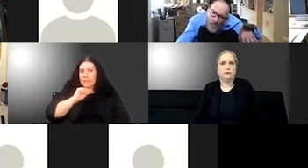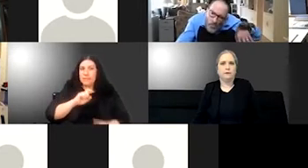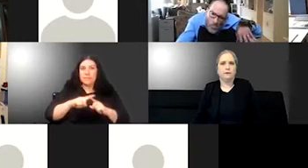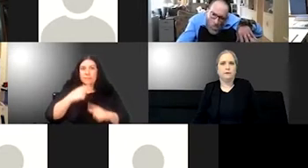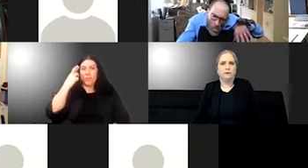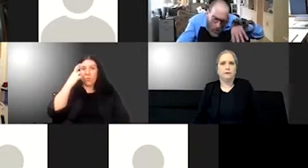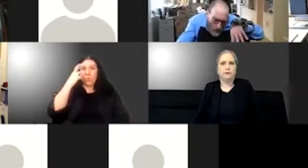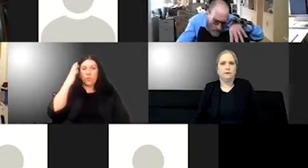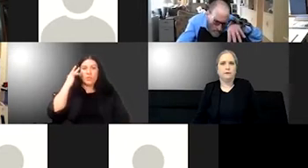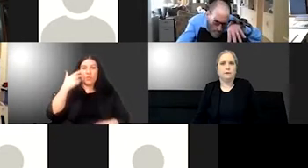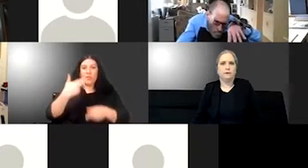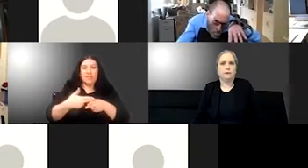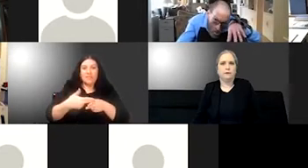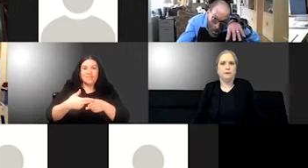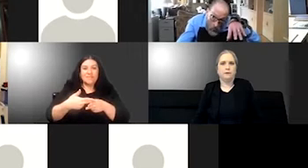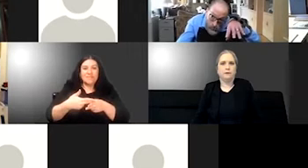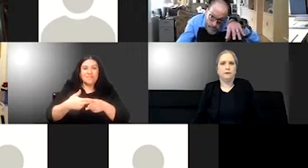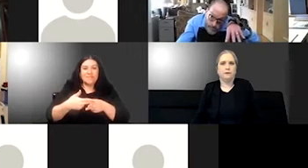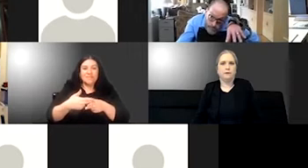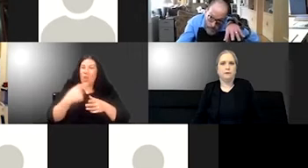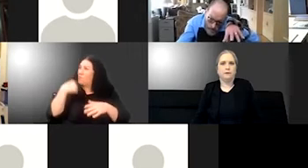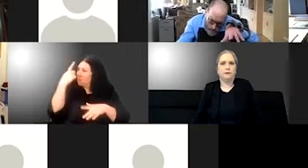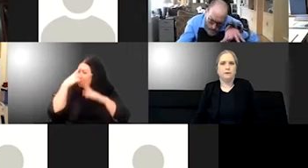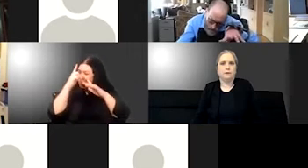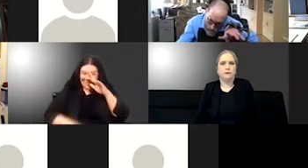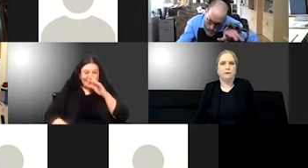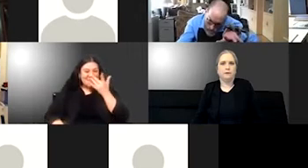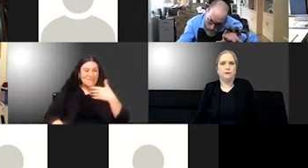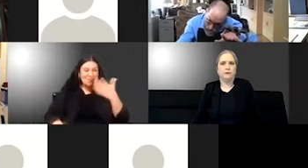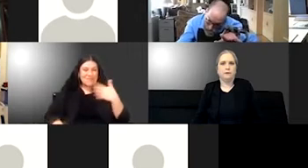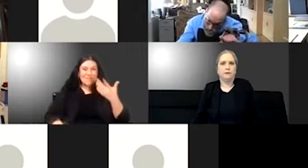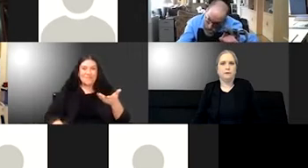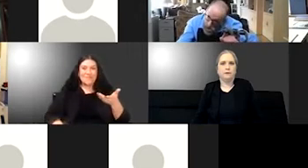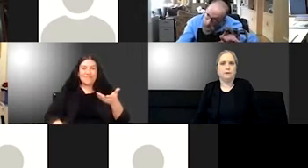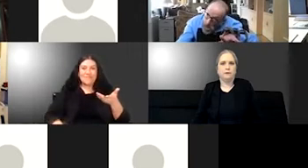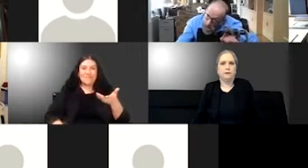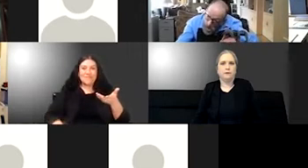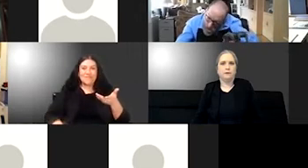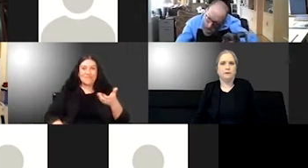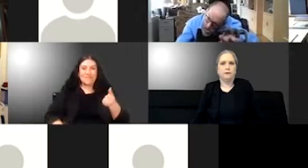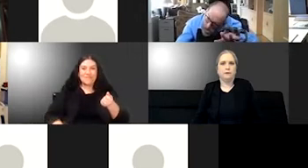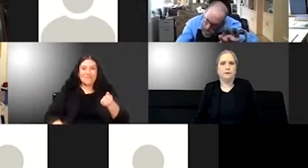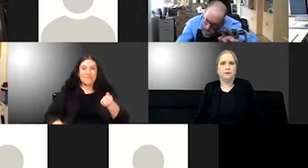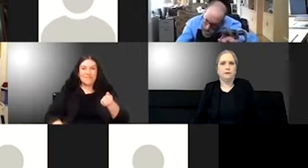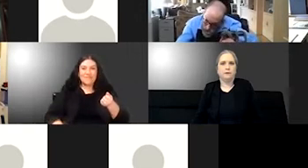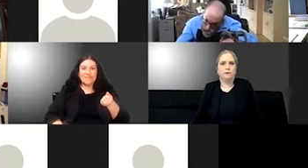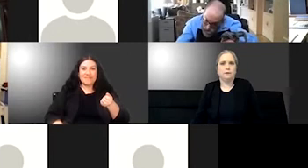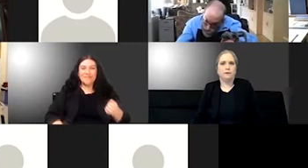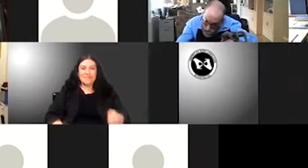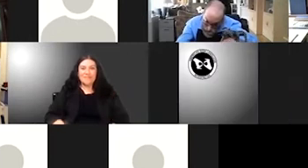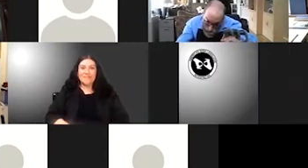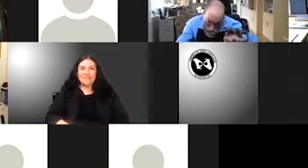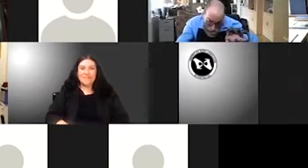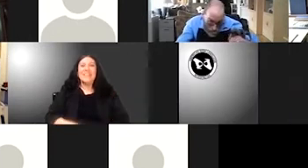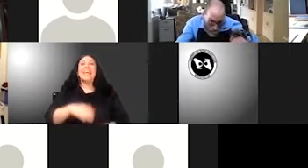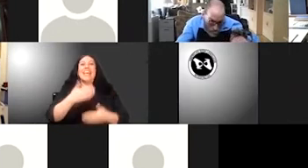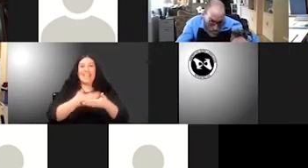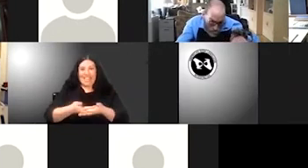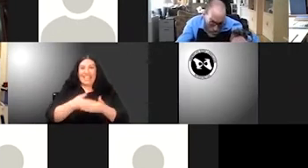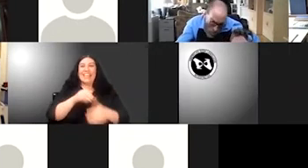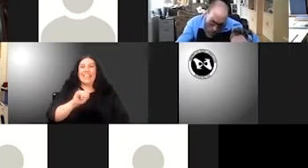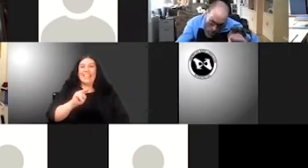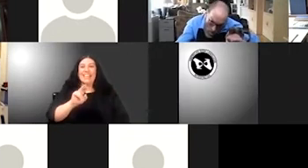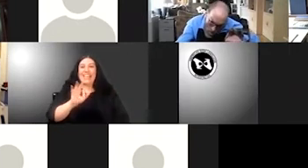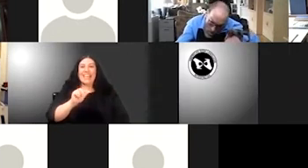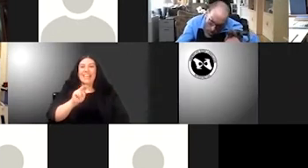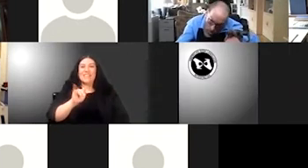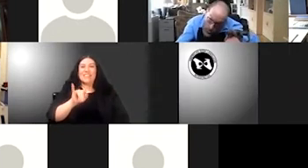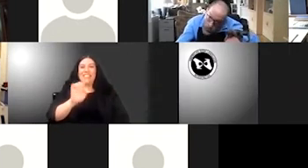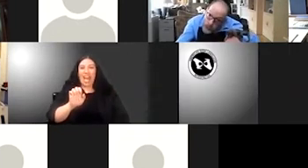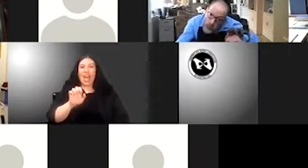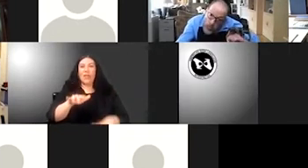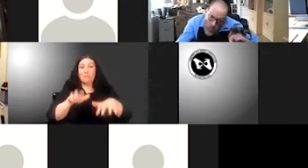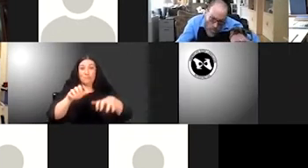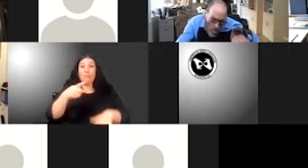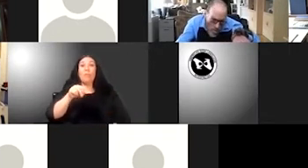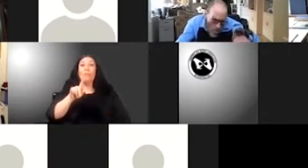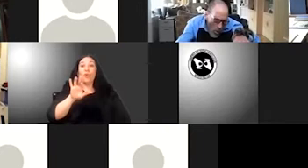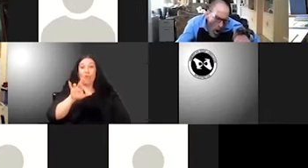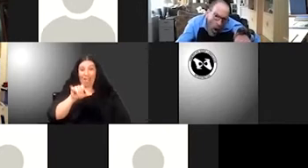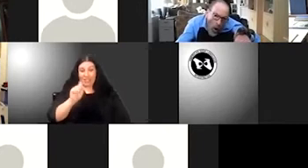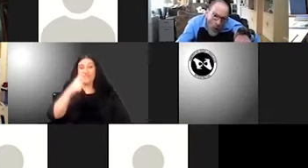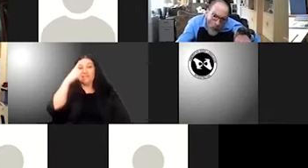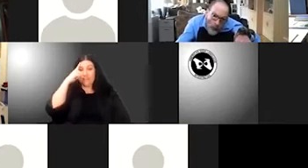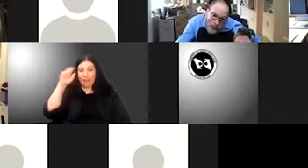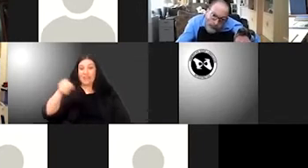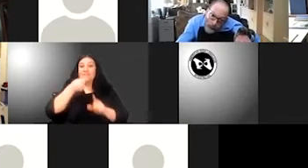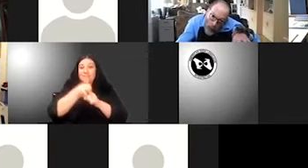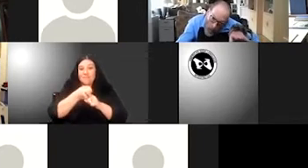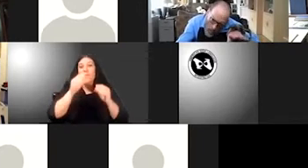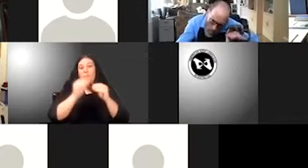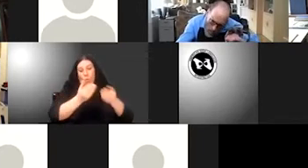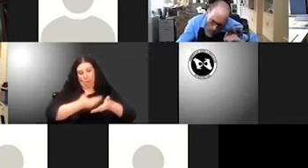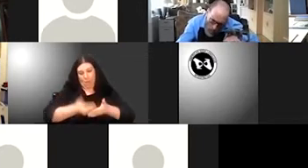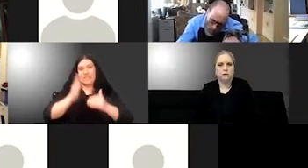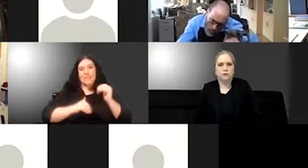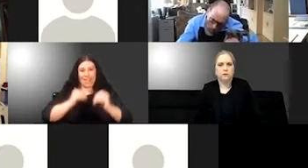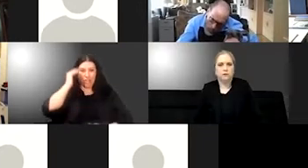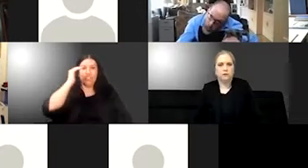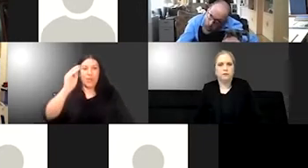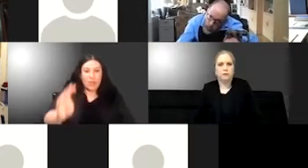So, I think the issues were different now than they were then.